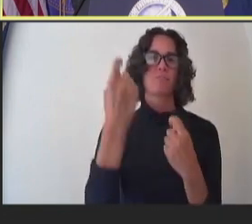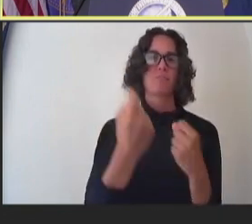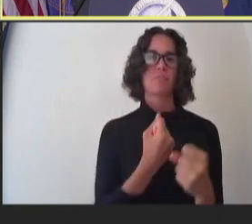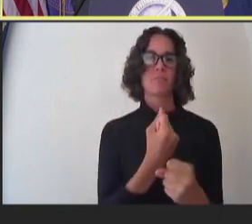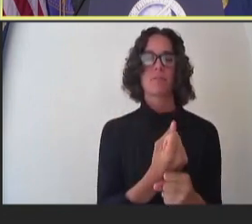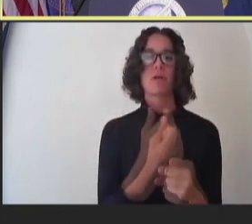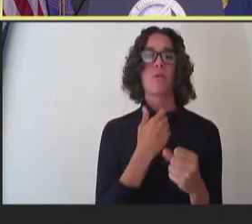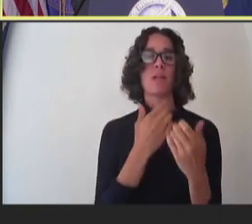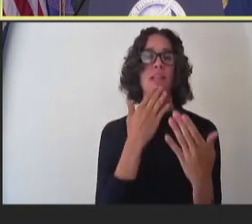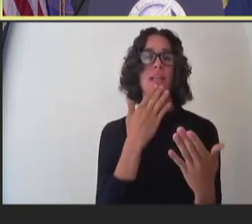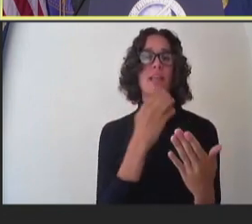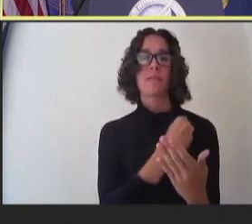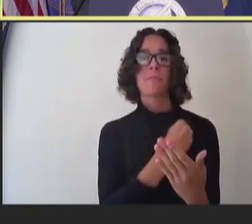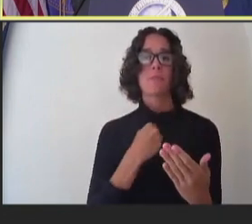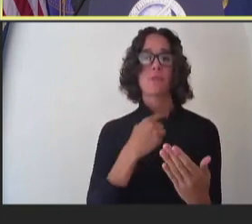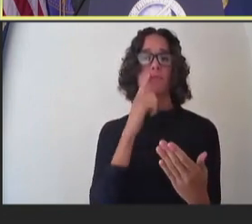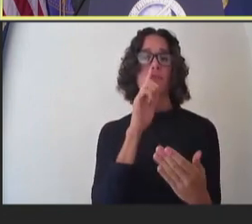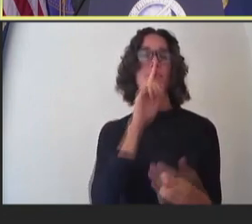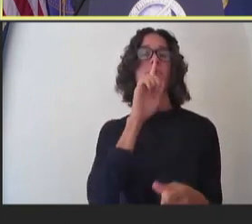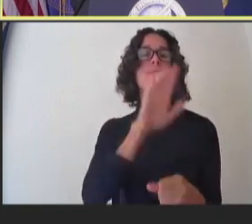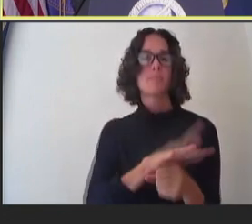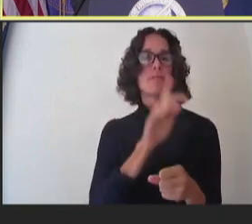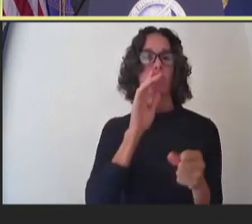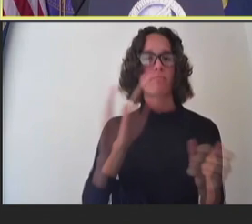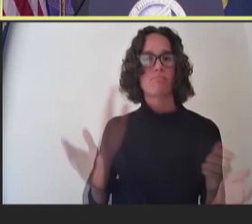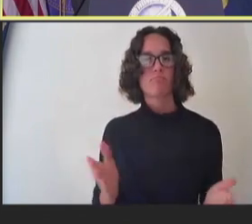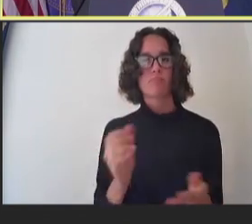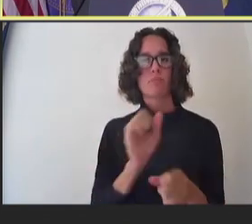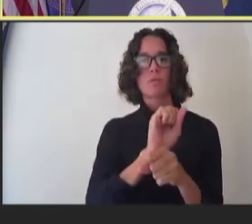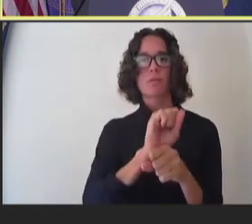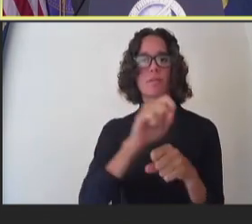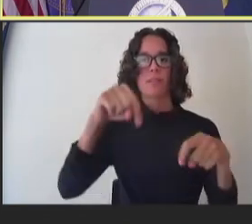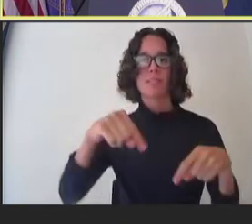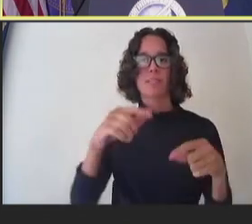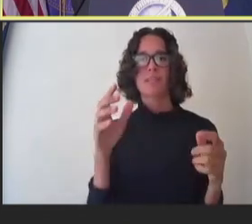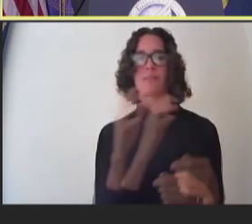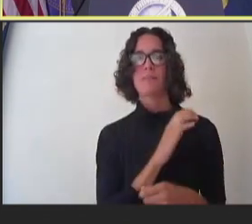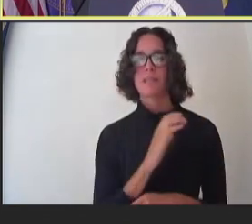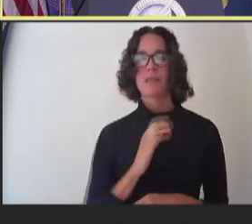the work of this committee. I look forward to the presentations and discussions today.